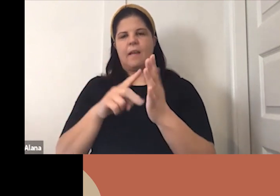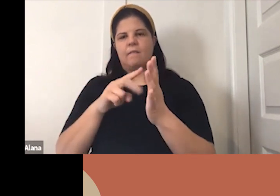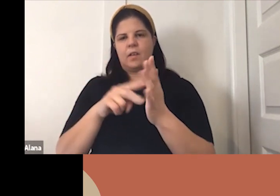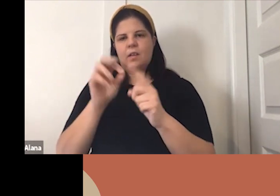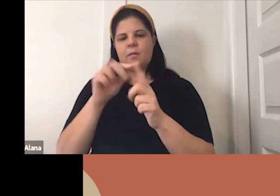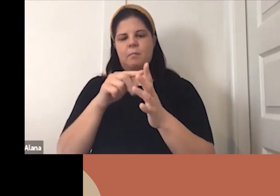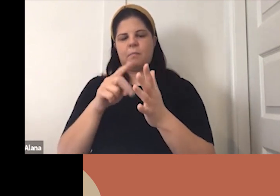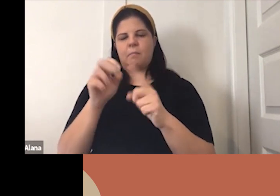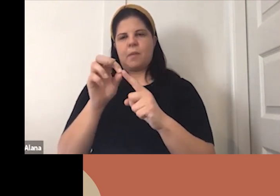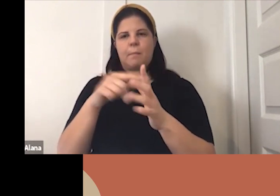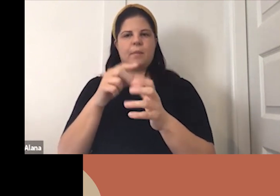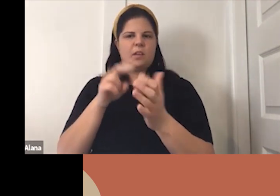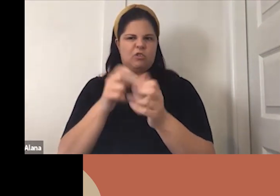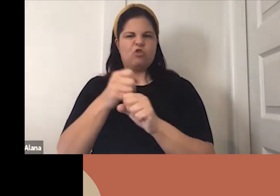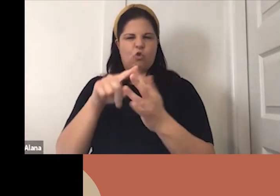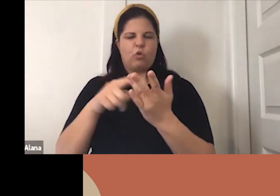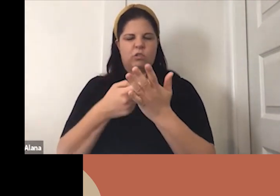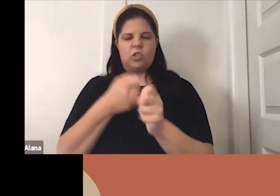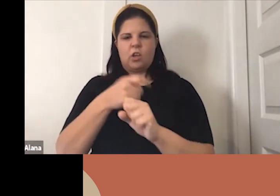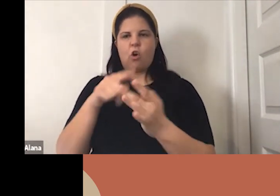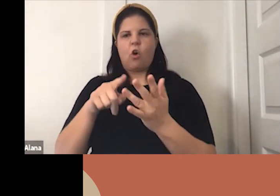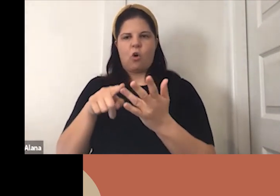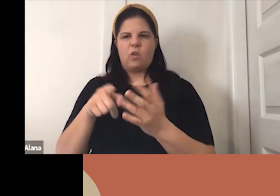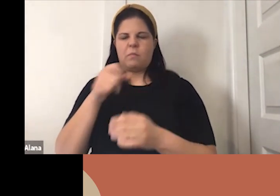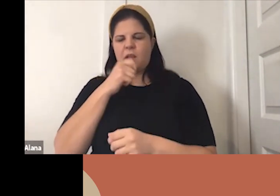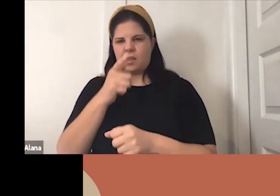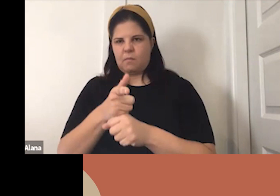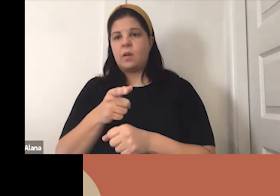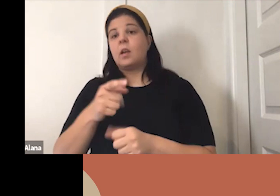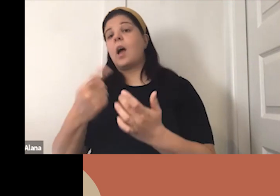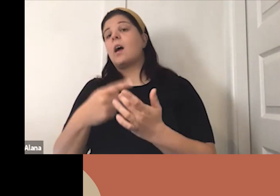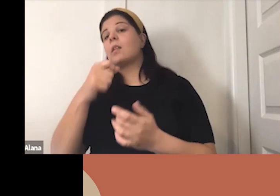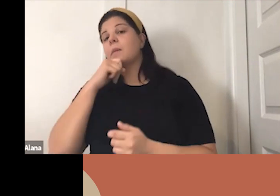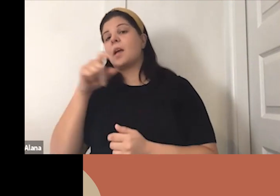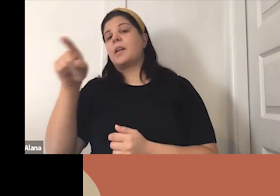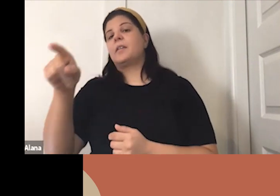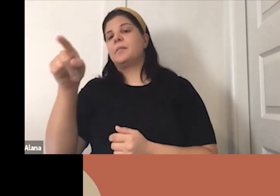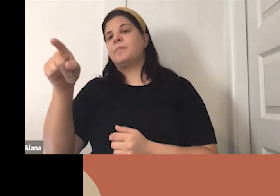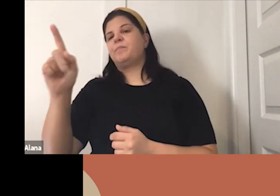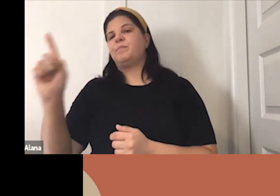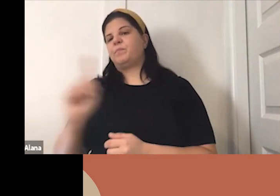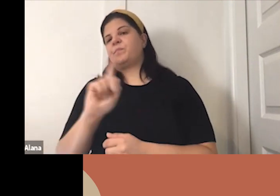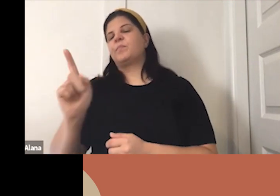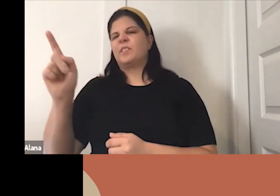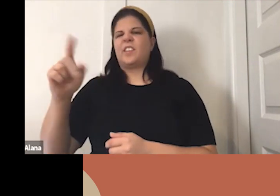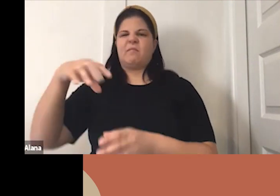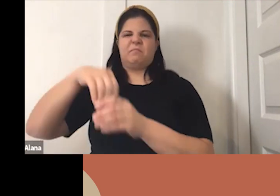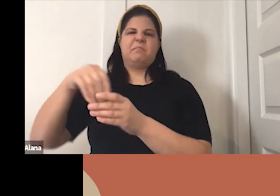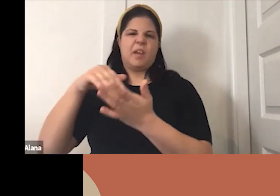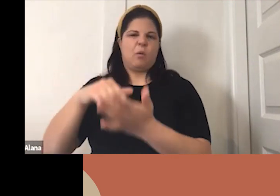The other gentleman in the background was also part of the crew.